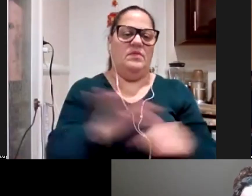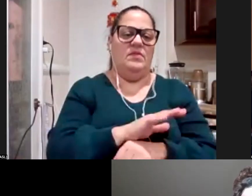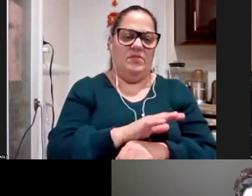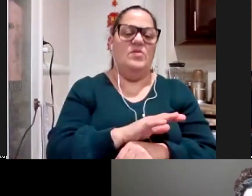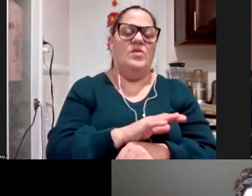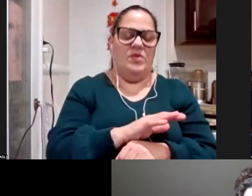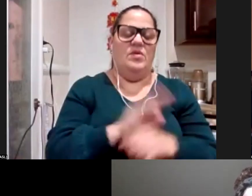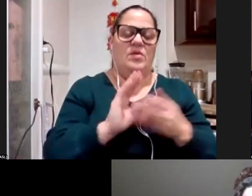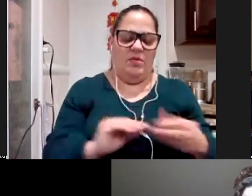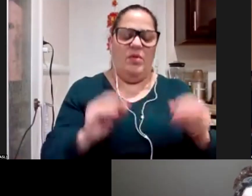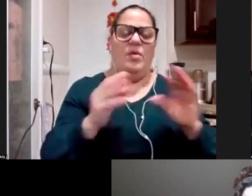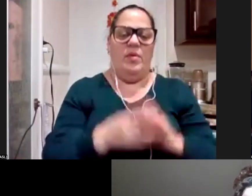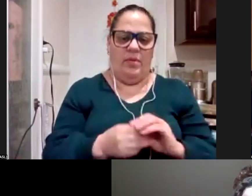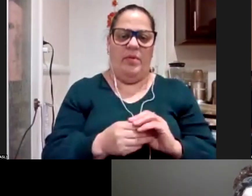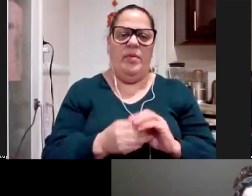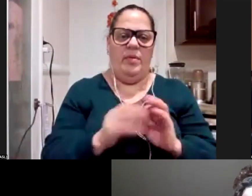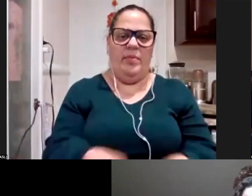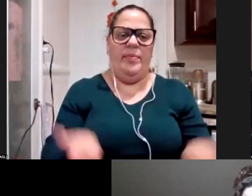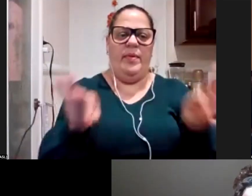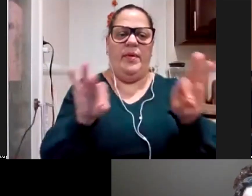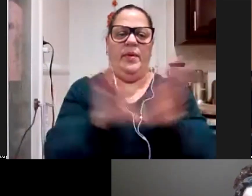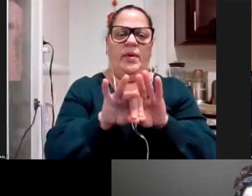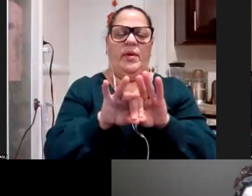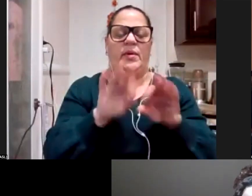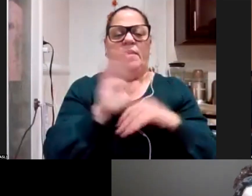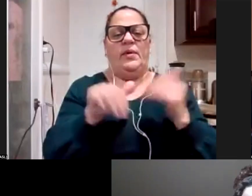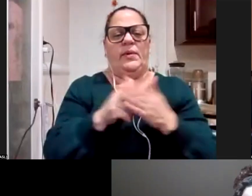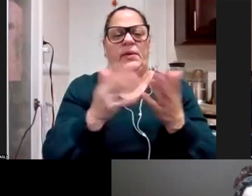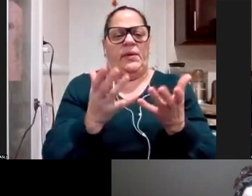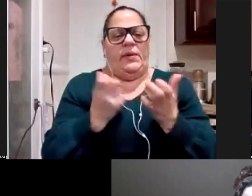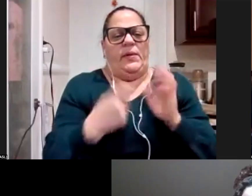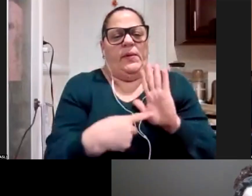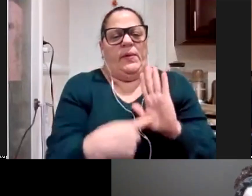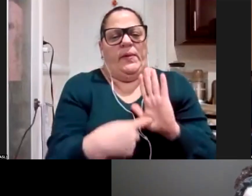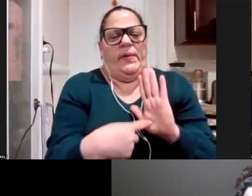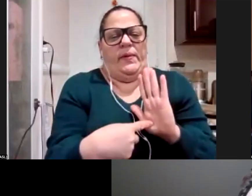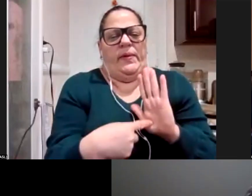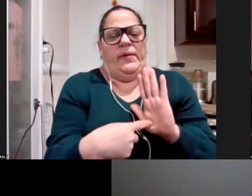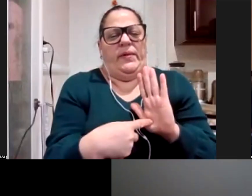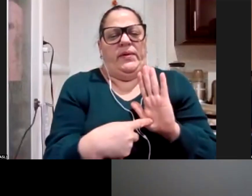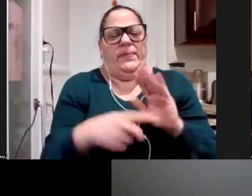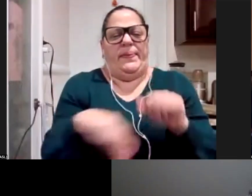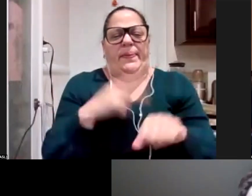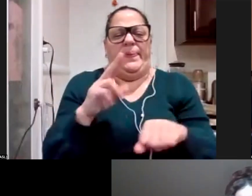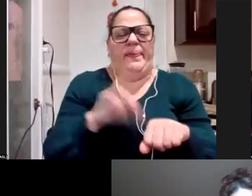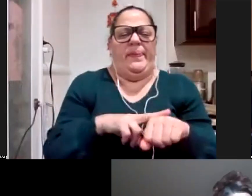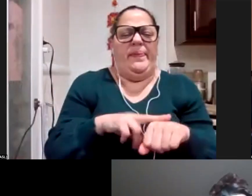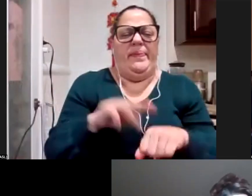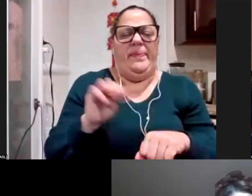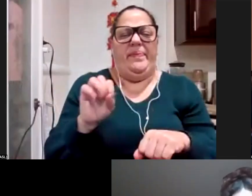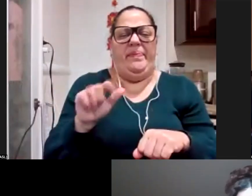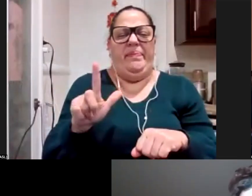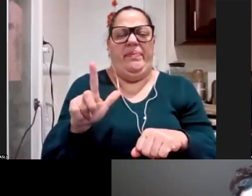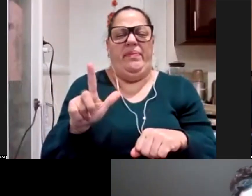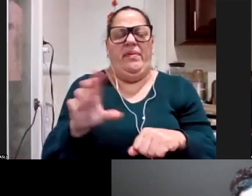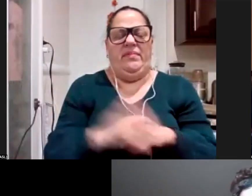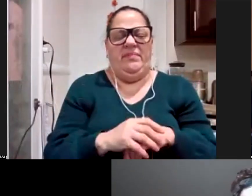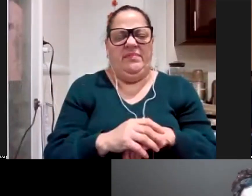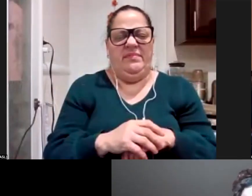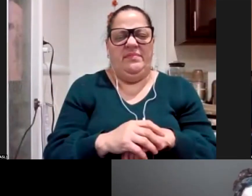right? I mean, that's really what we're all after. representation on the National Mall um of of the